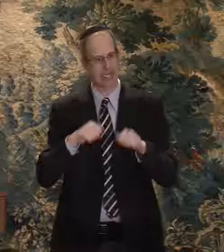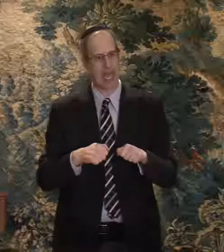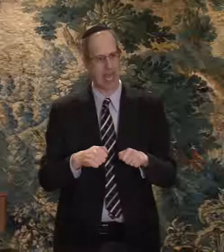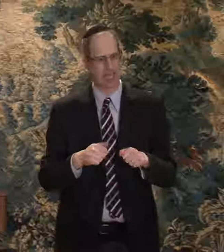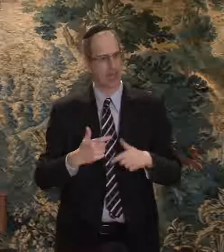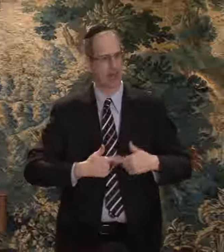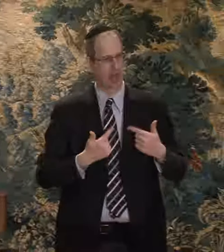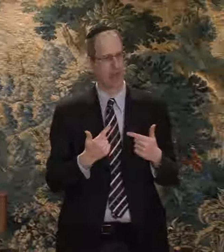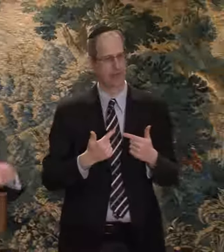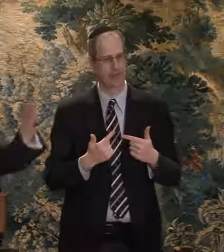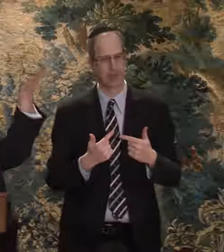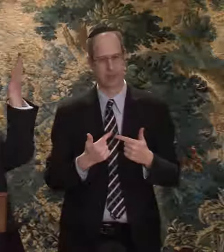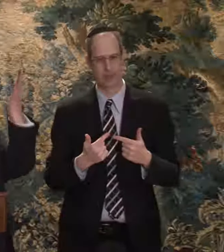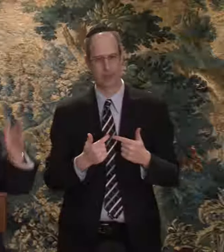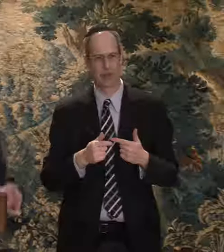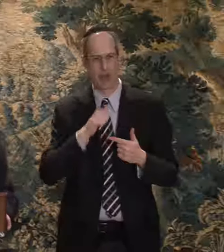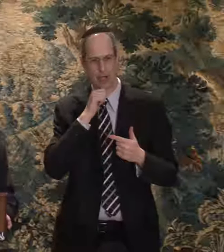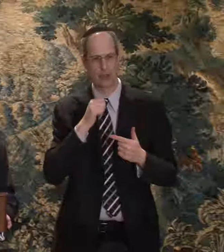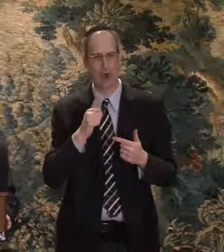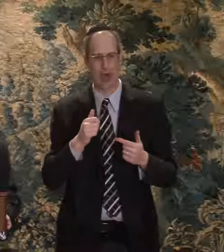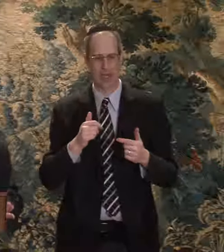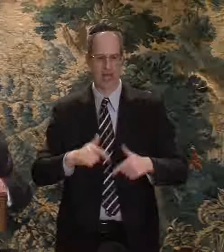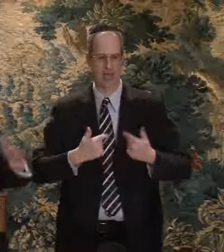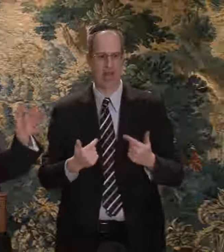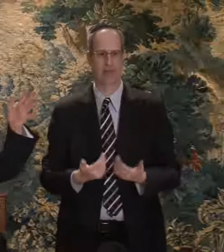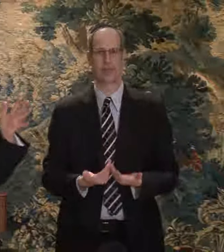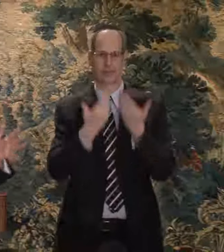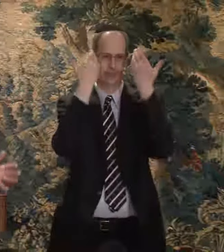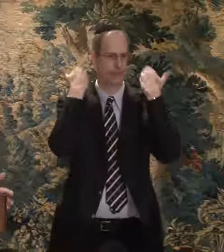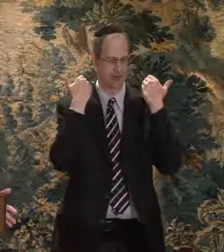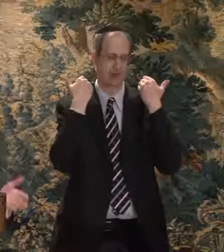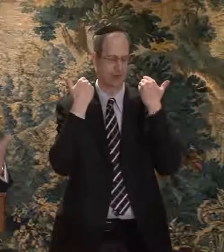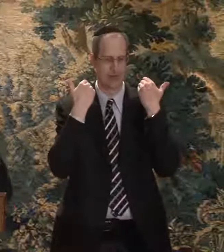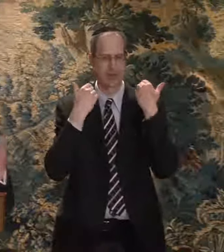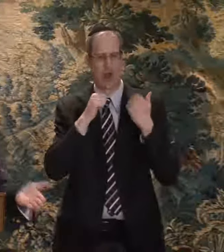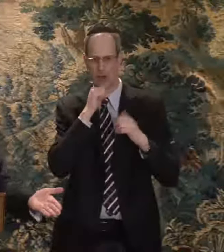life don't let life pass you by and then just live a comfortable life make a goal